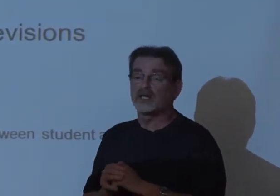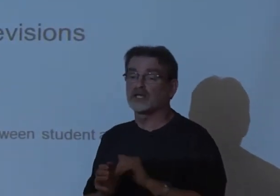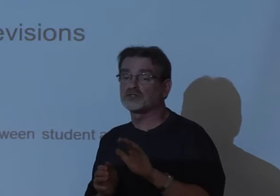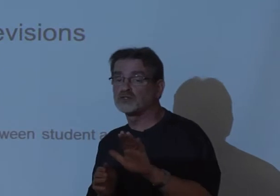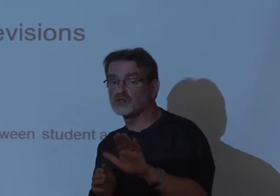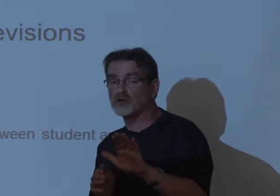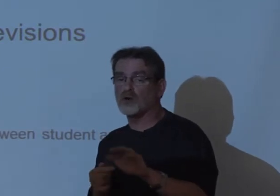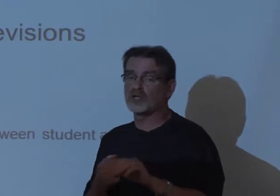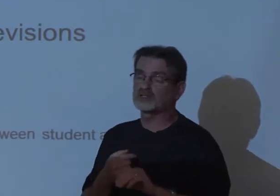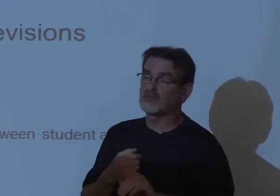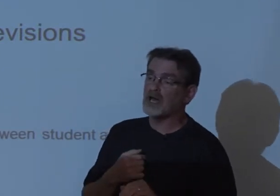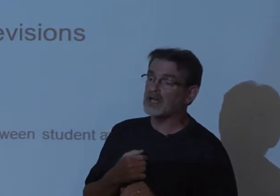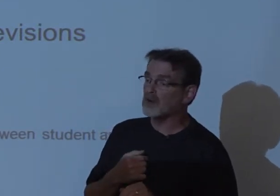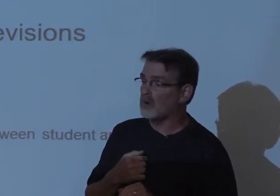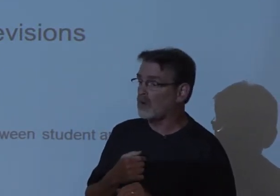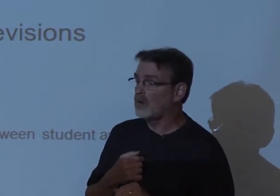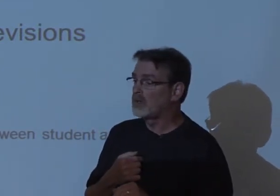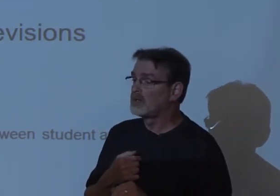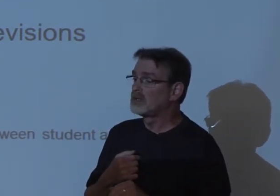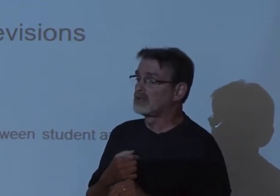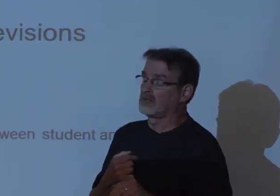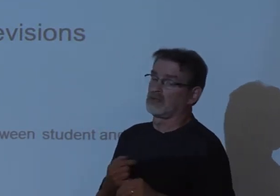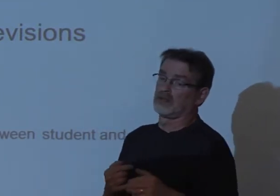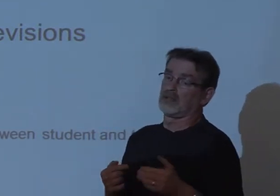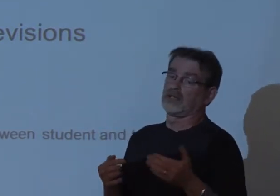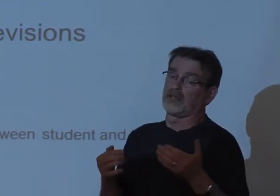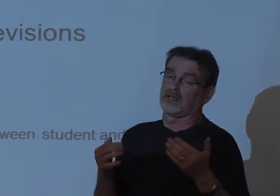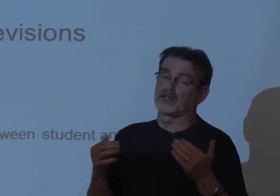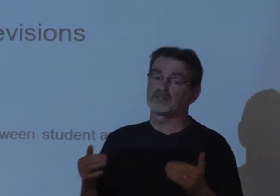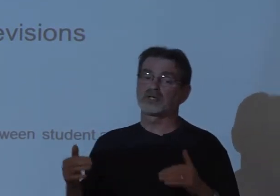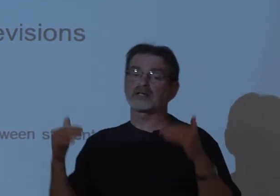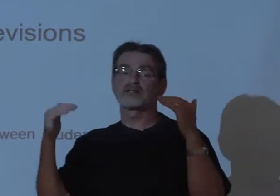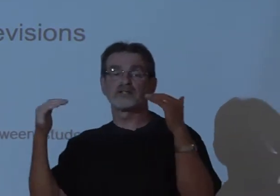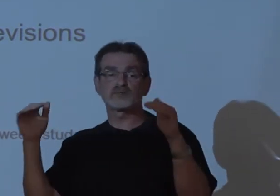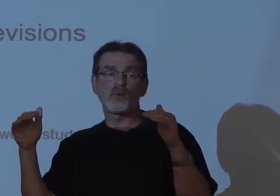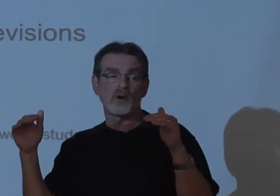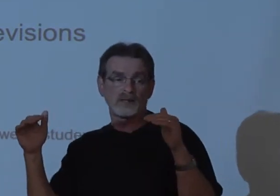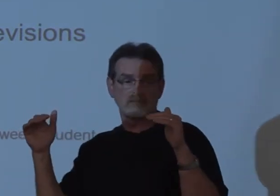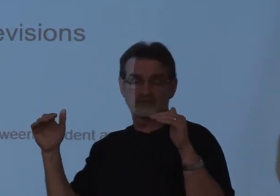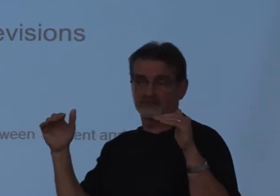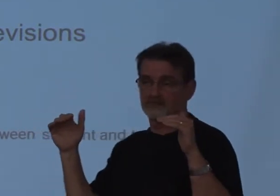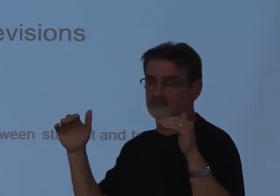It’s your goal it’s my goal to get to this point.